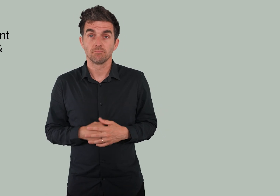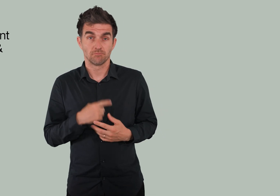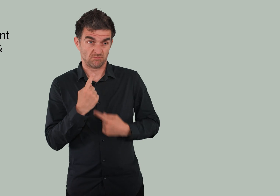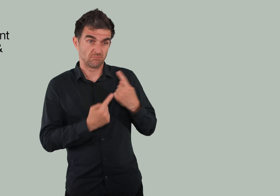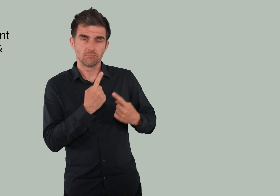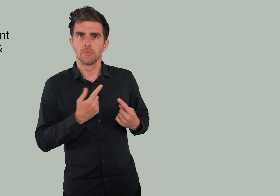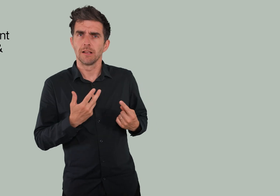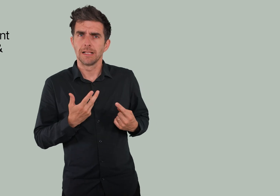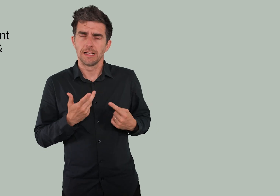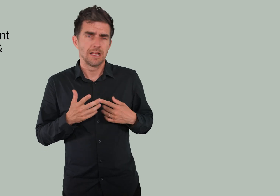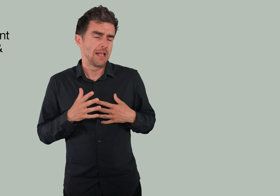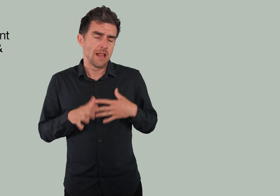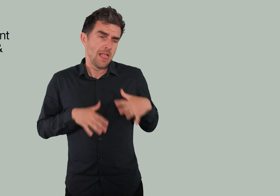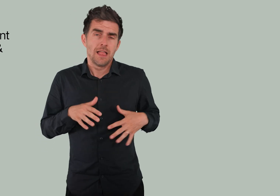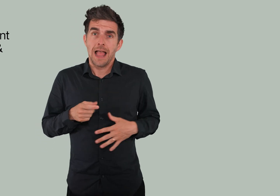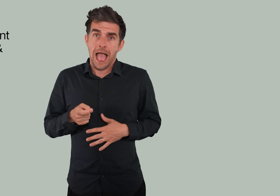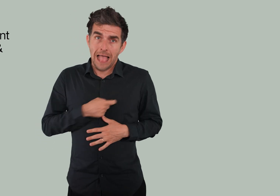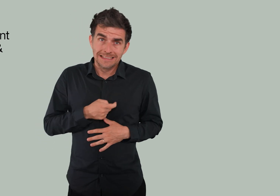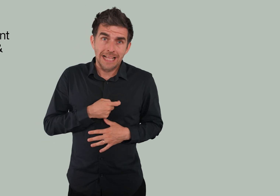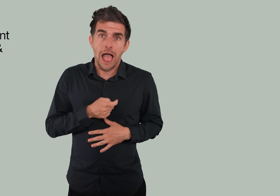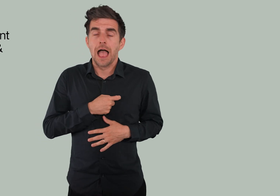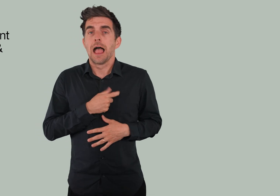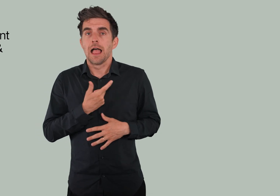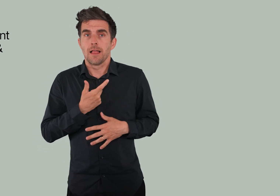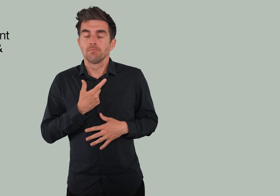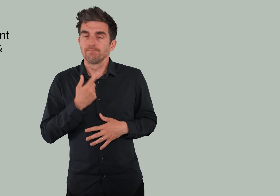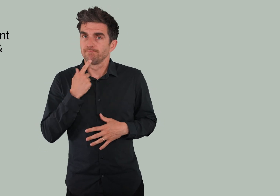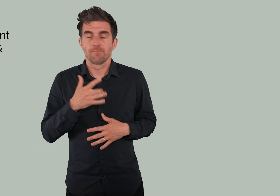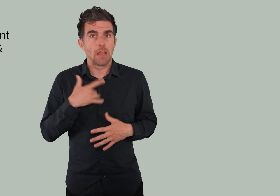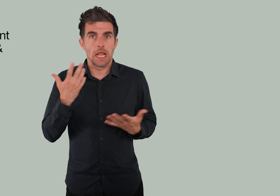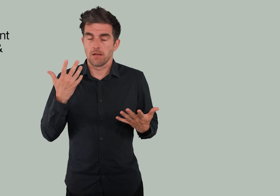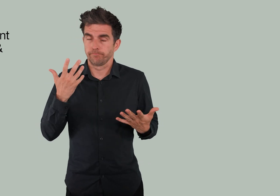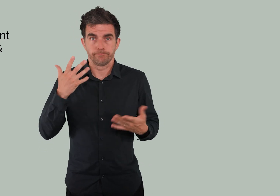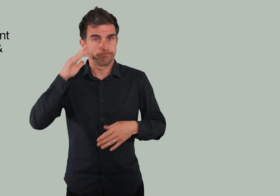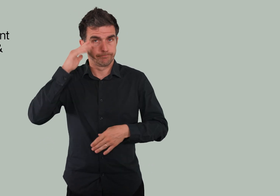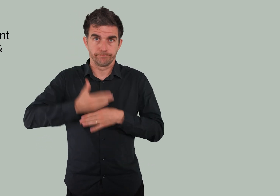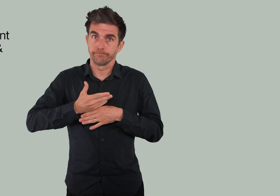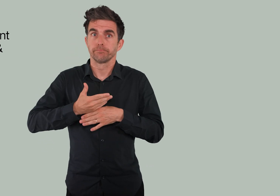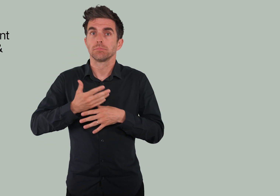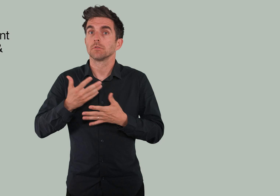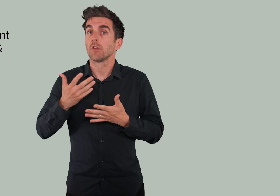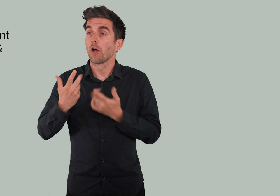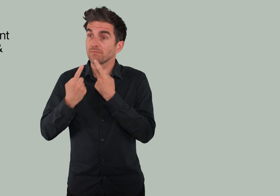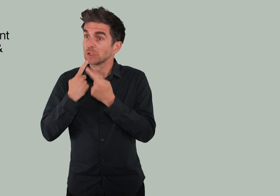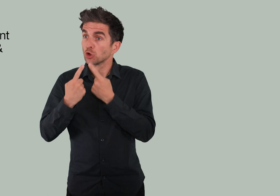Those suffering with anxiety report feeling a disconnect between the information